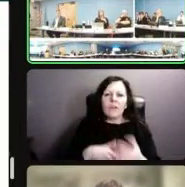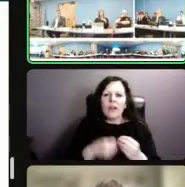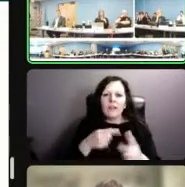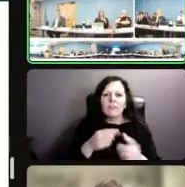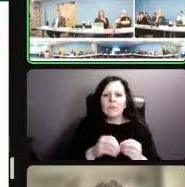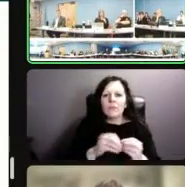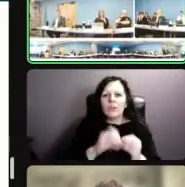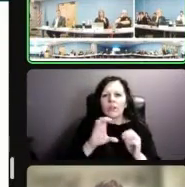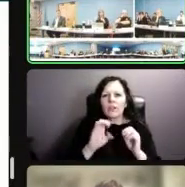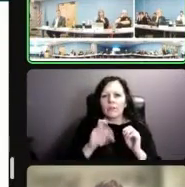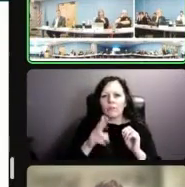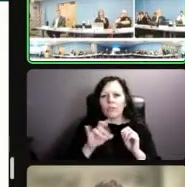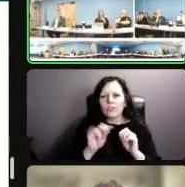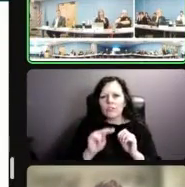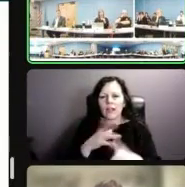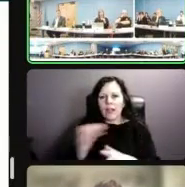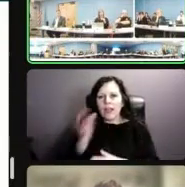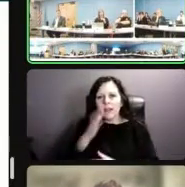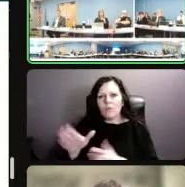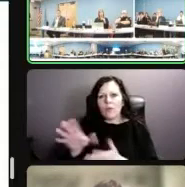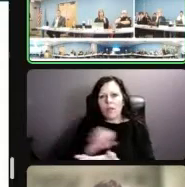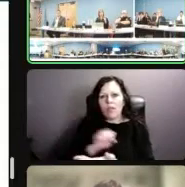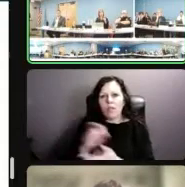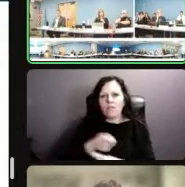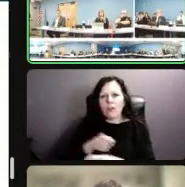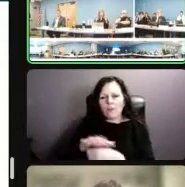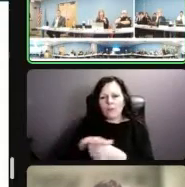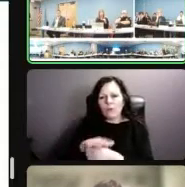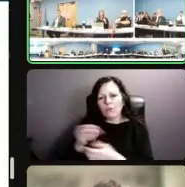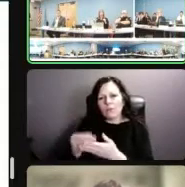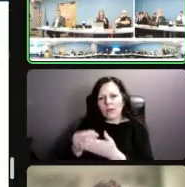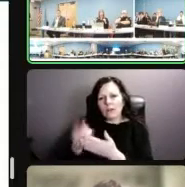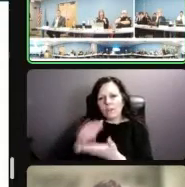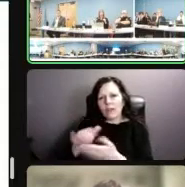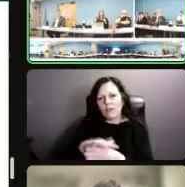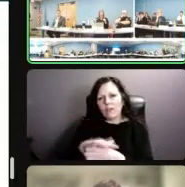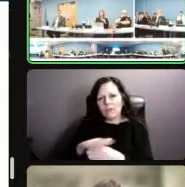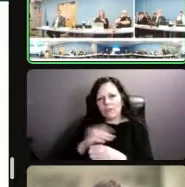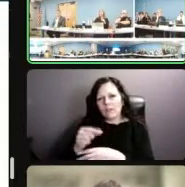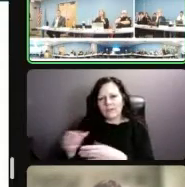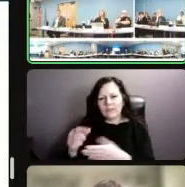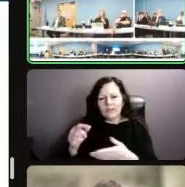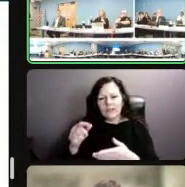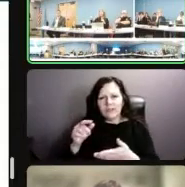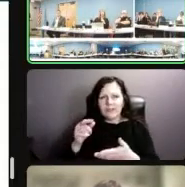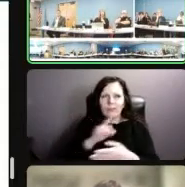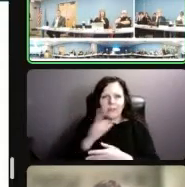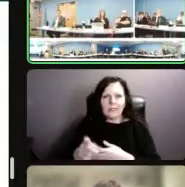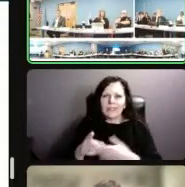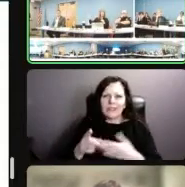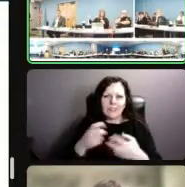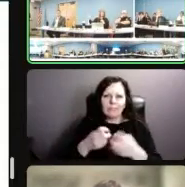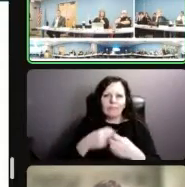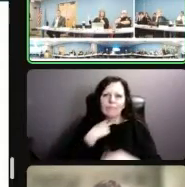FIRE DISTRICT. SO BAD BUT THAT ALSO THEN